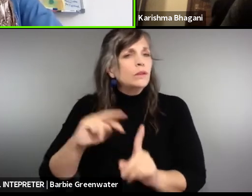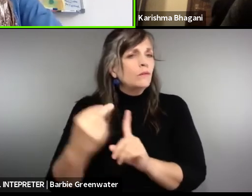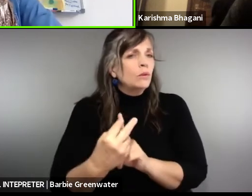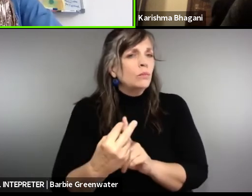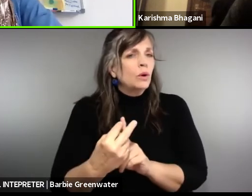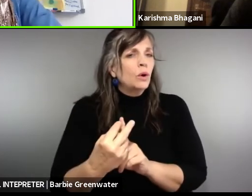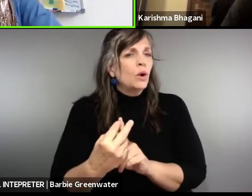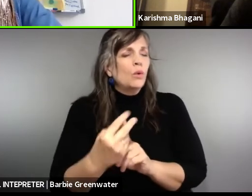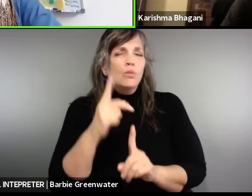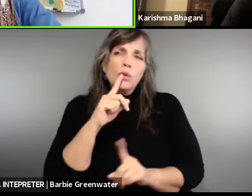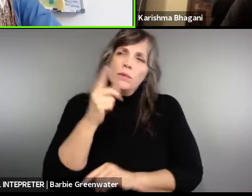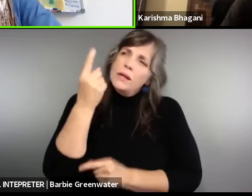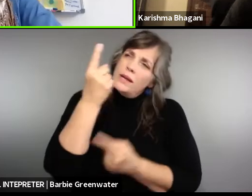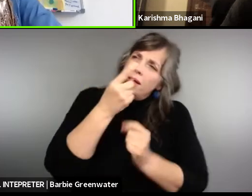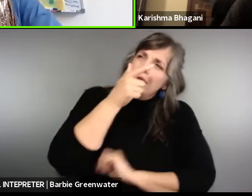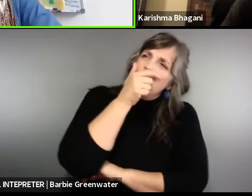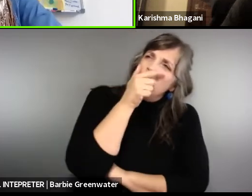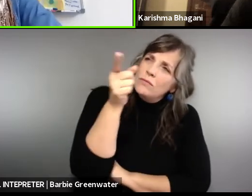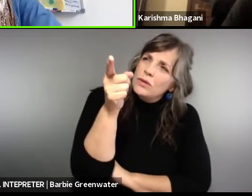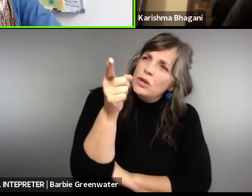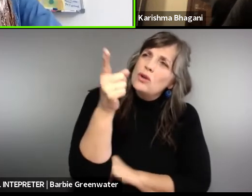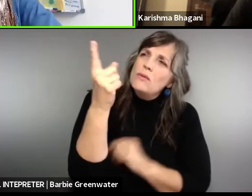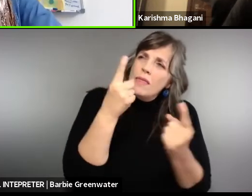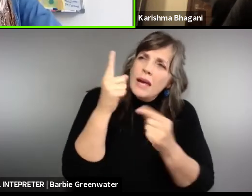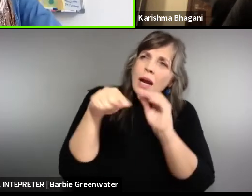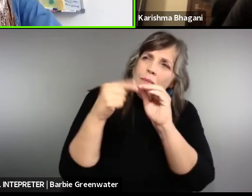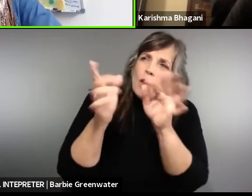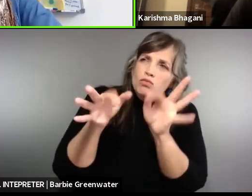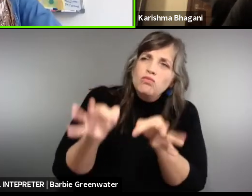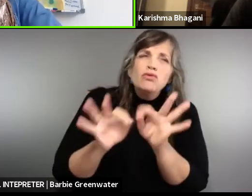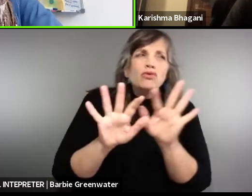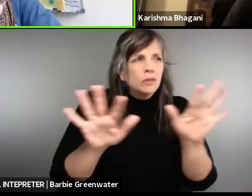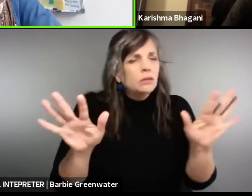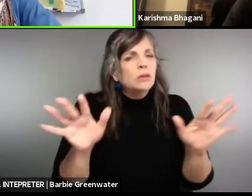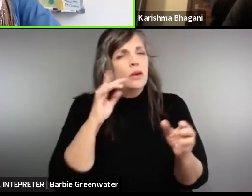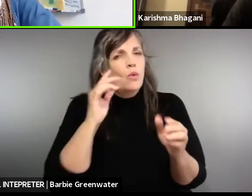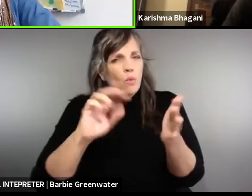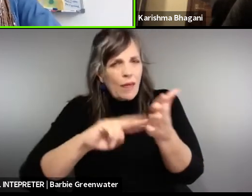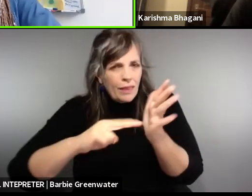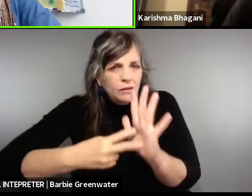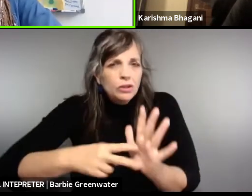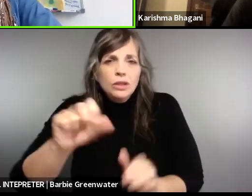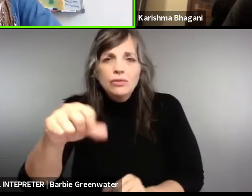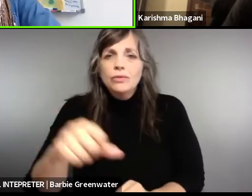They really thought about his decisions, his intention with the script,